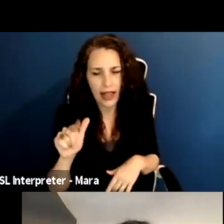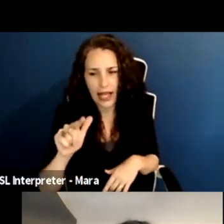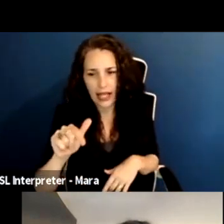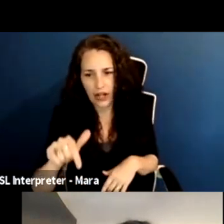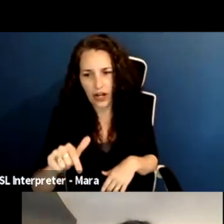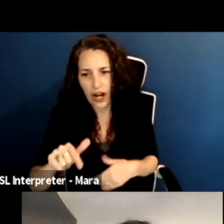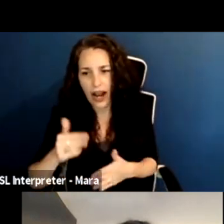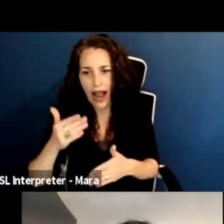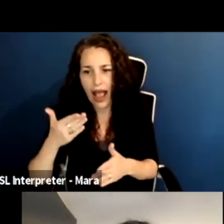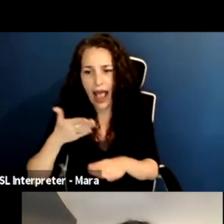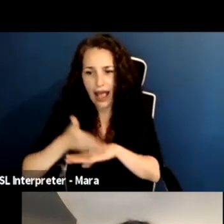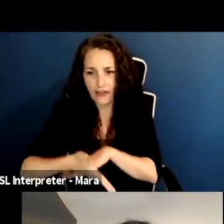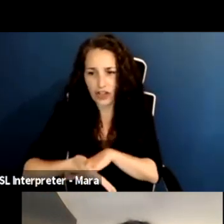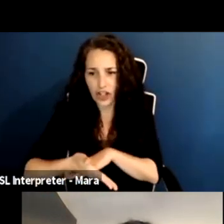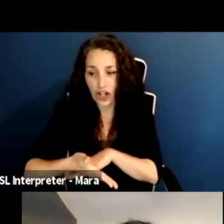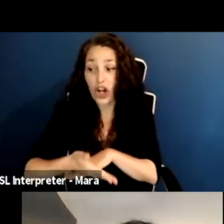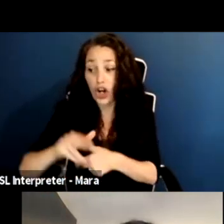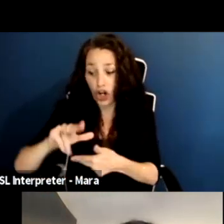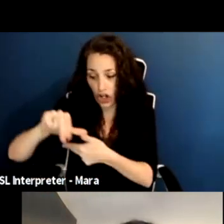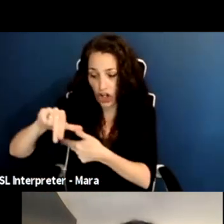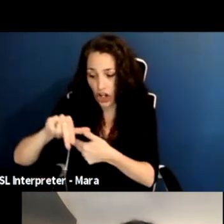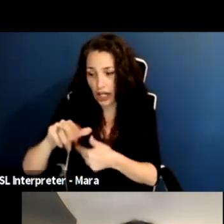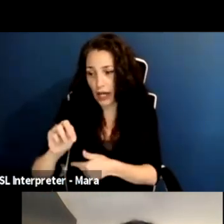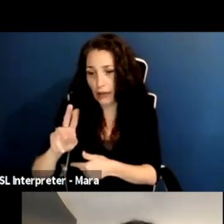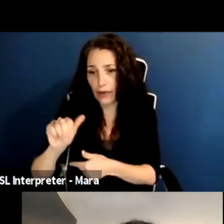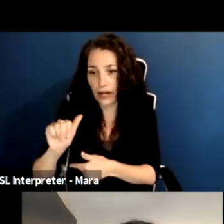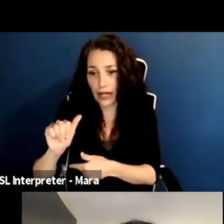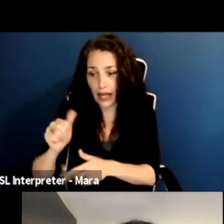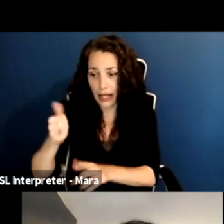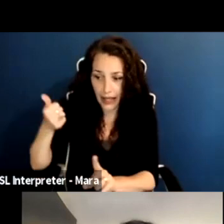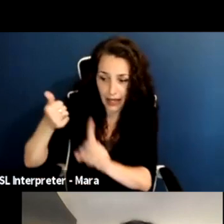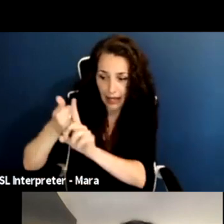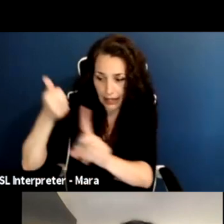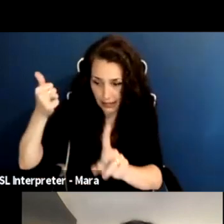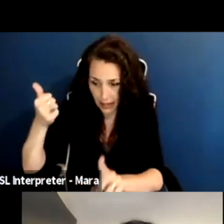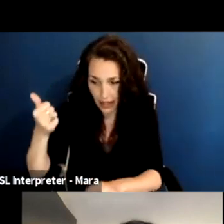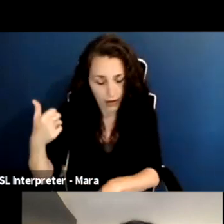And the idea that we have now is absolutely not the idea